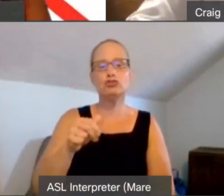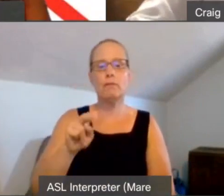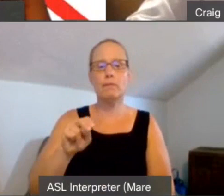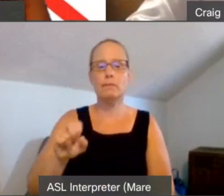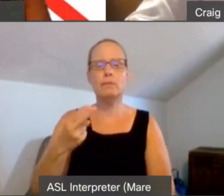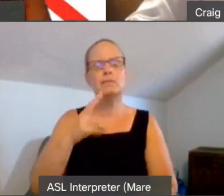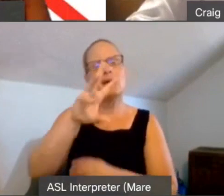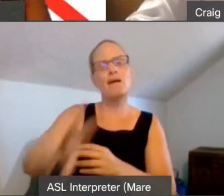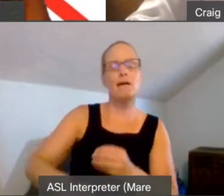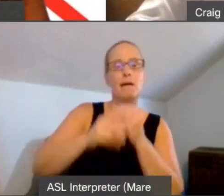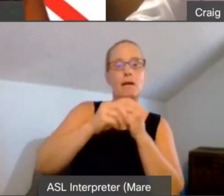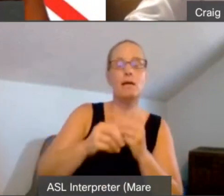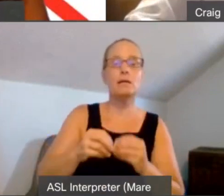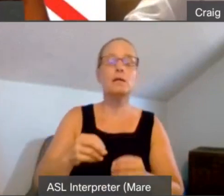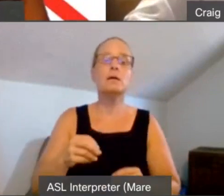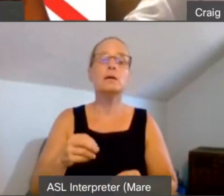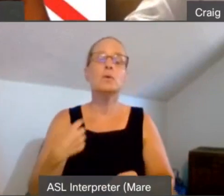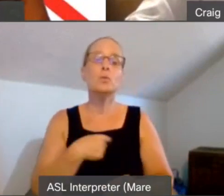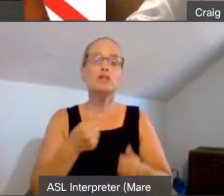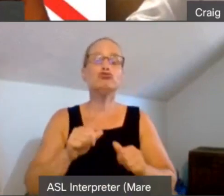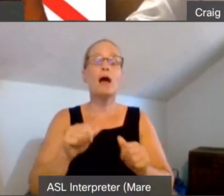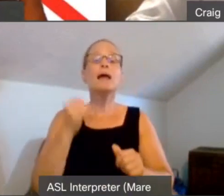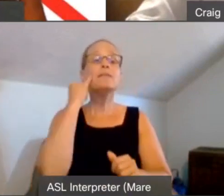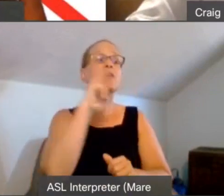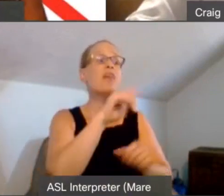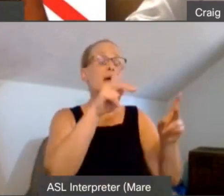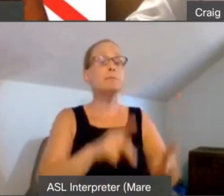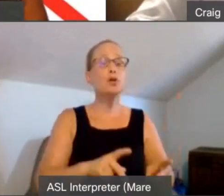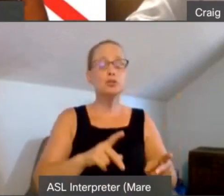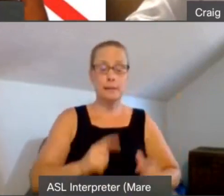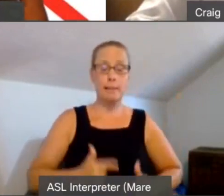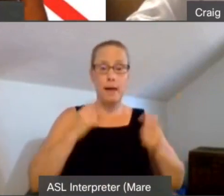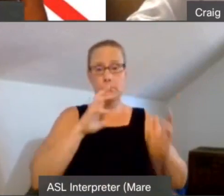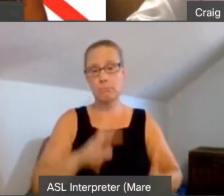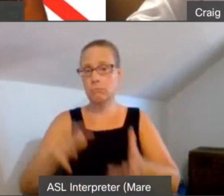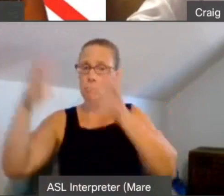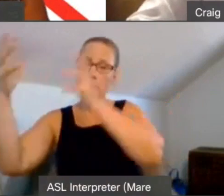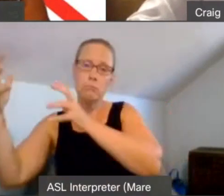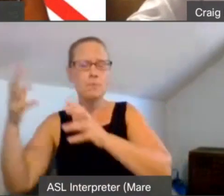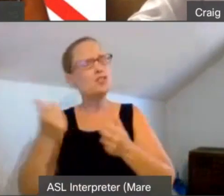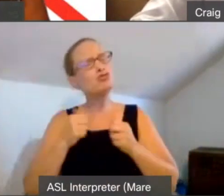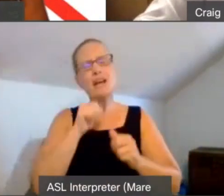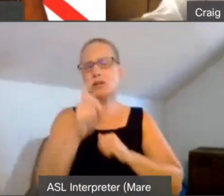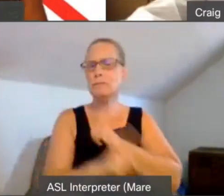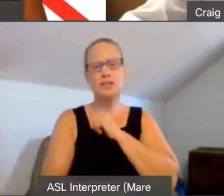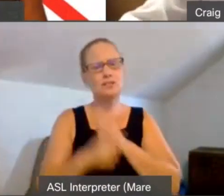Especially when someone is in crisis we try not to hold that against our clients and I think that's